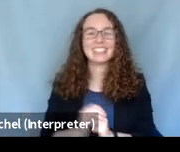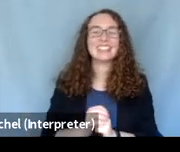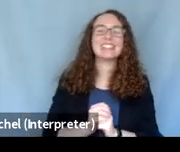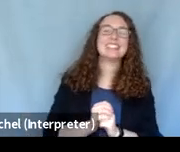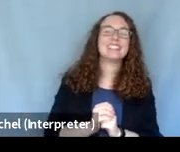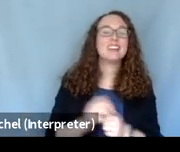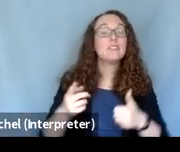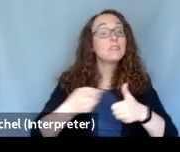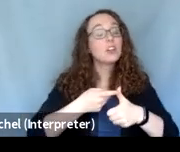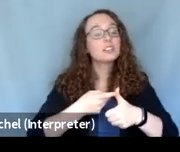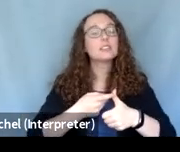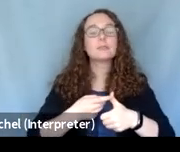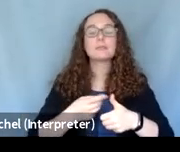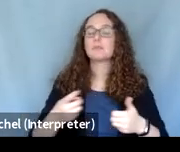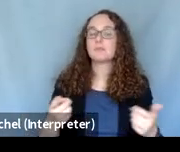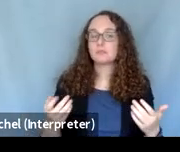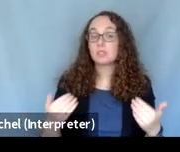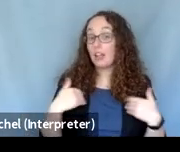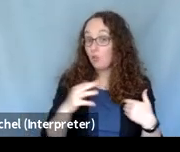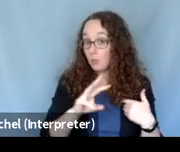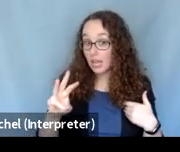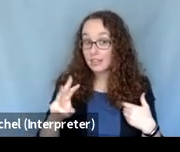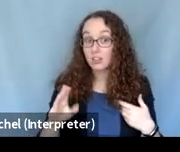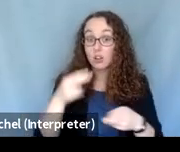this is a real fun website. These are all free